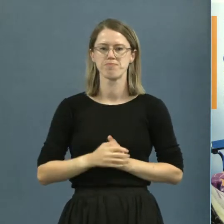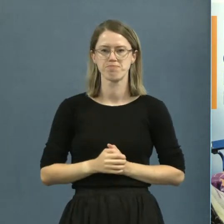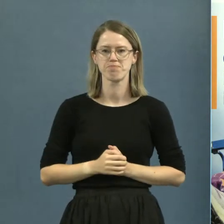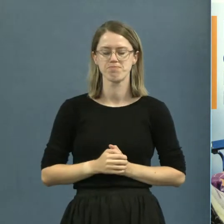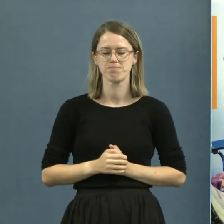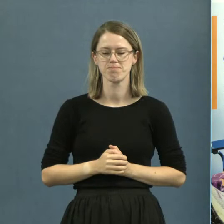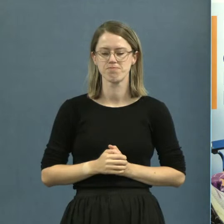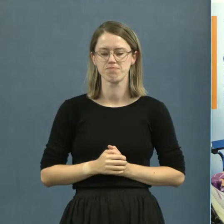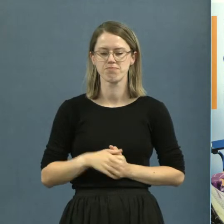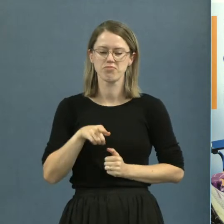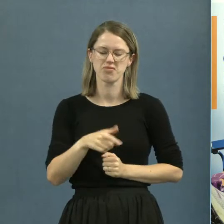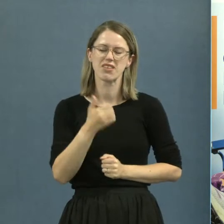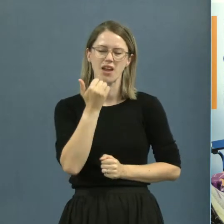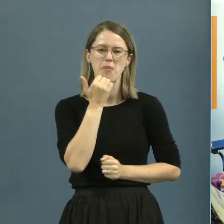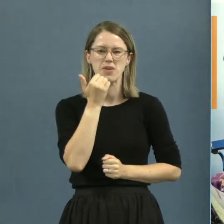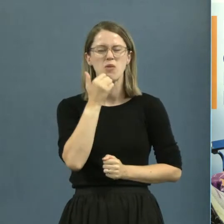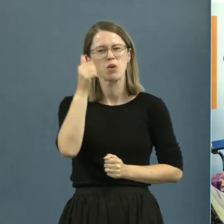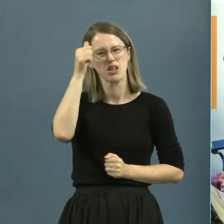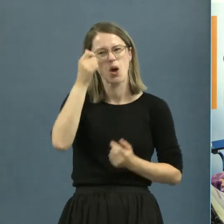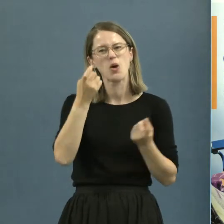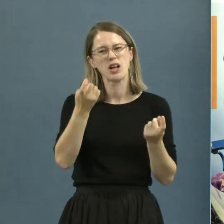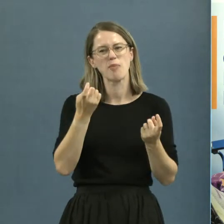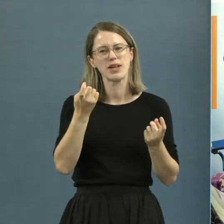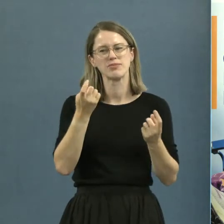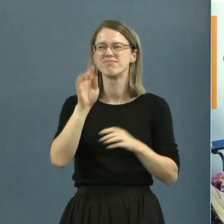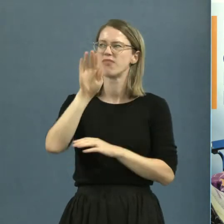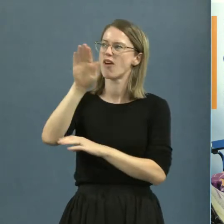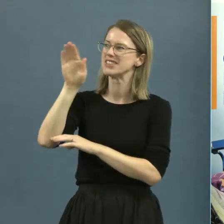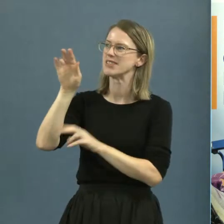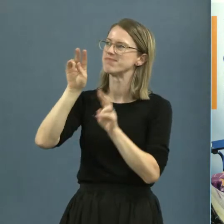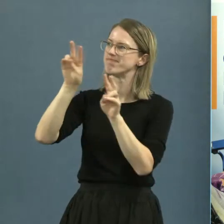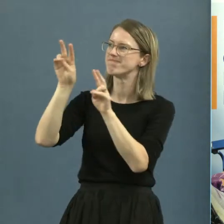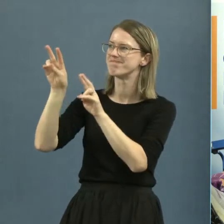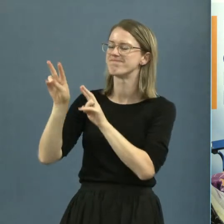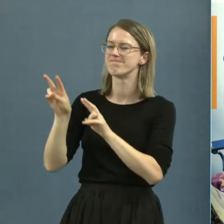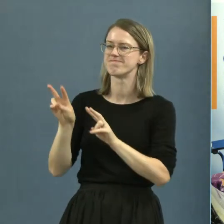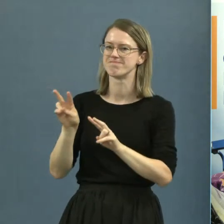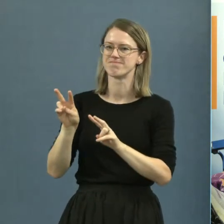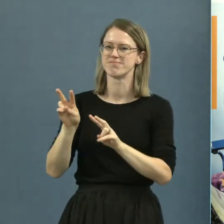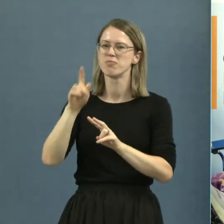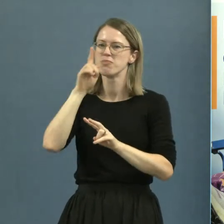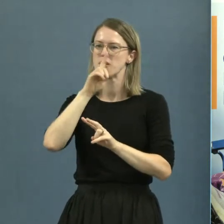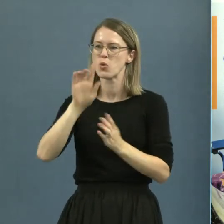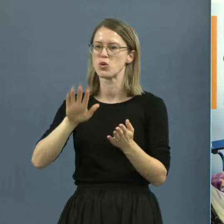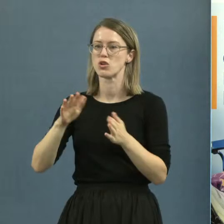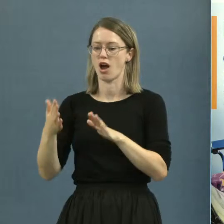to 303. Sadly, this is not unexpected, and overseas